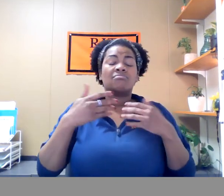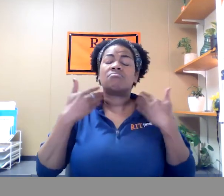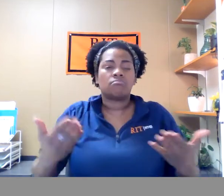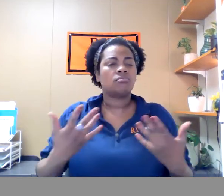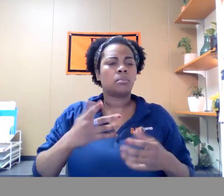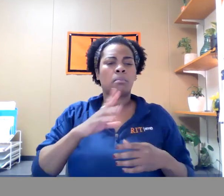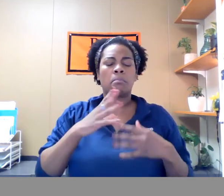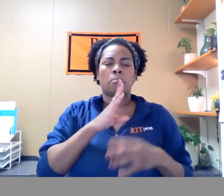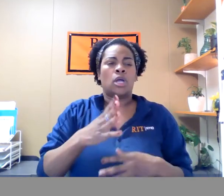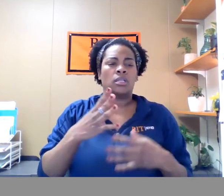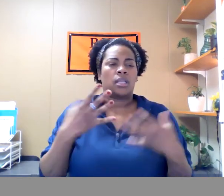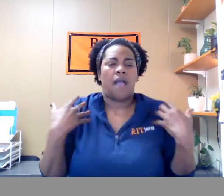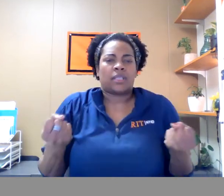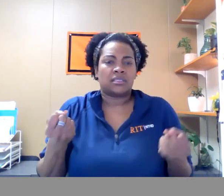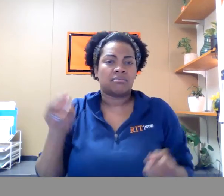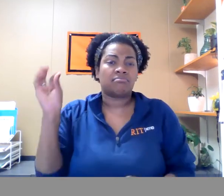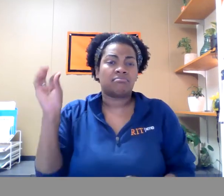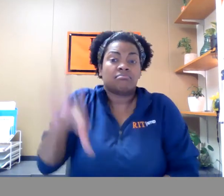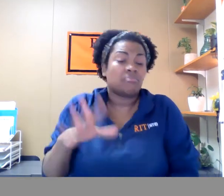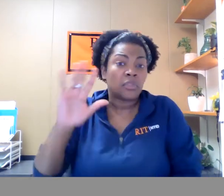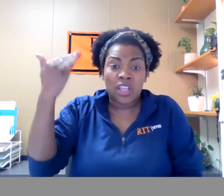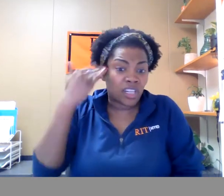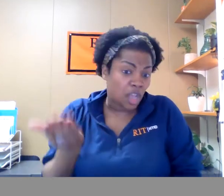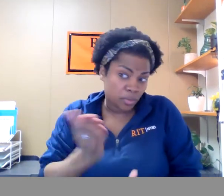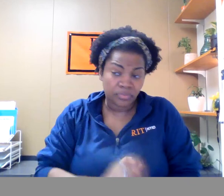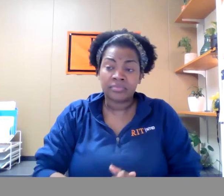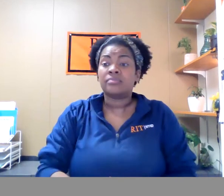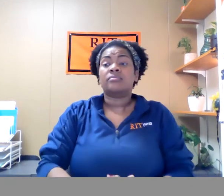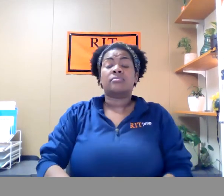So, again, it's really emphasized